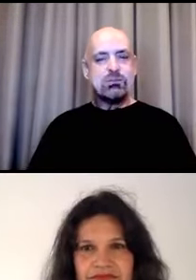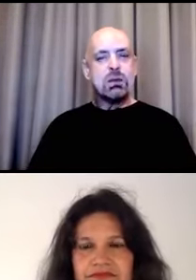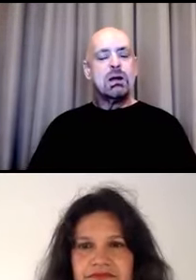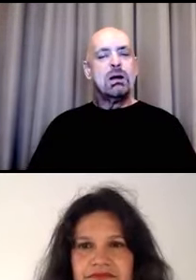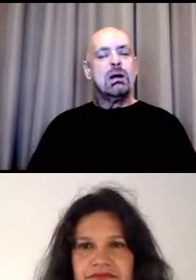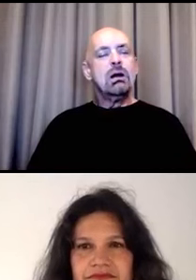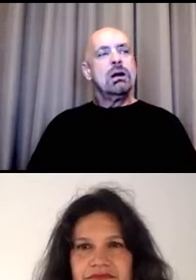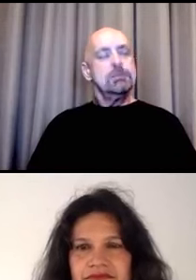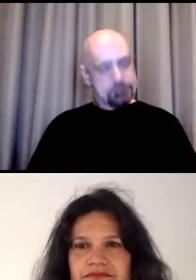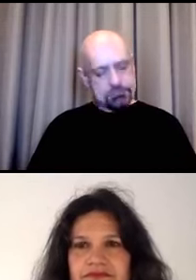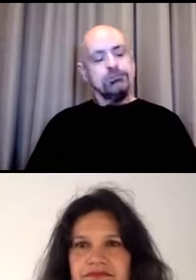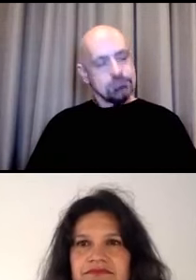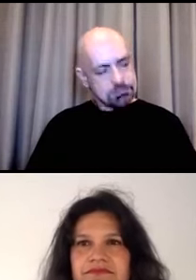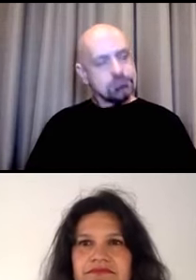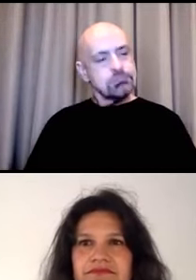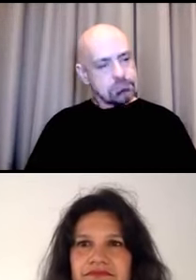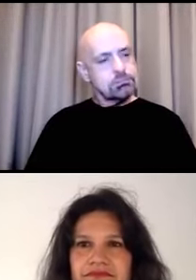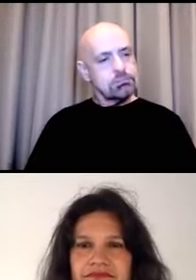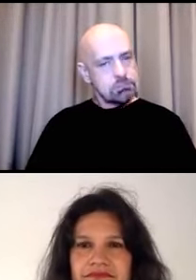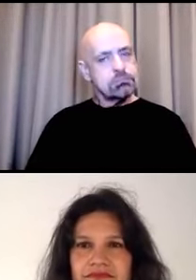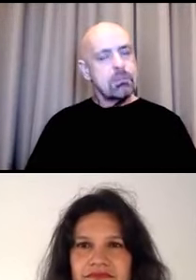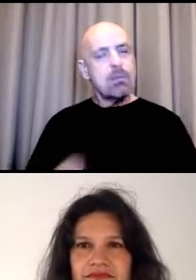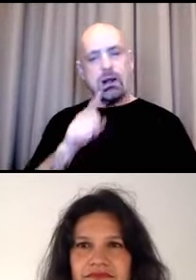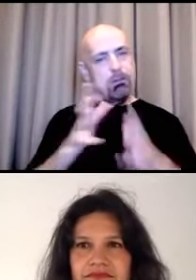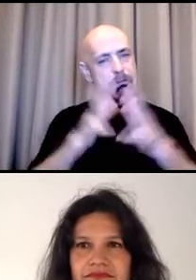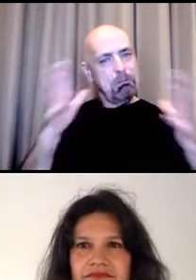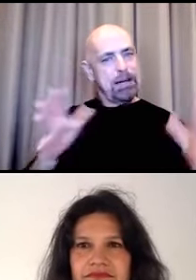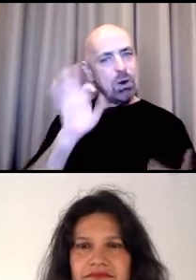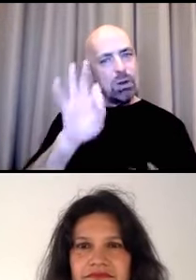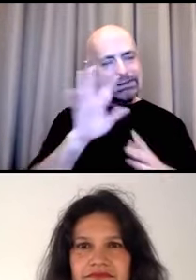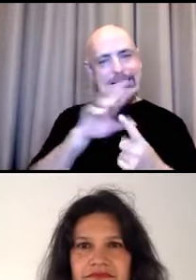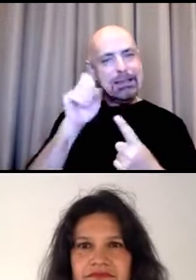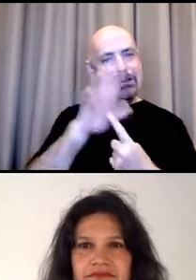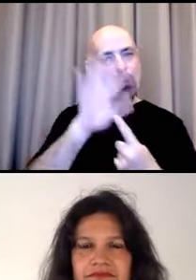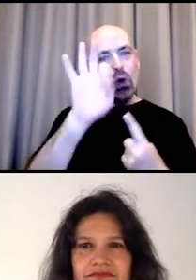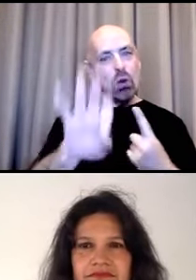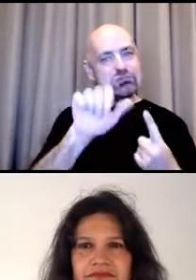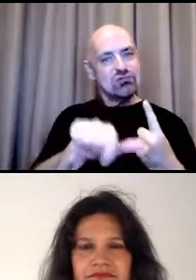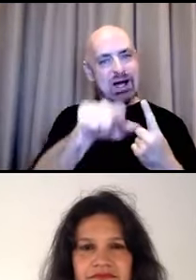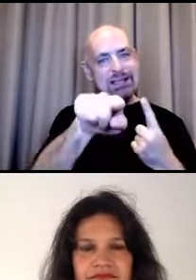One of the questions that has been raised I guess in some ways has been answered